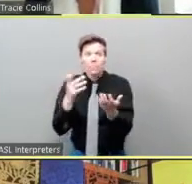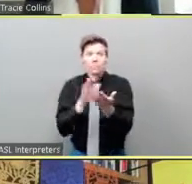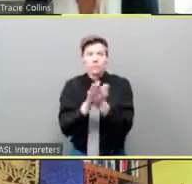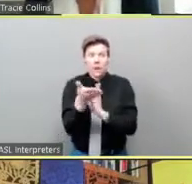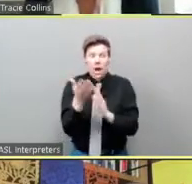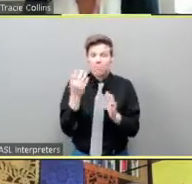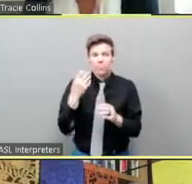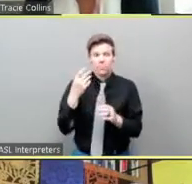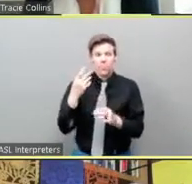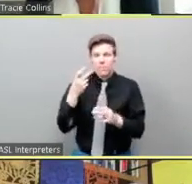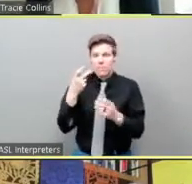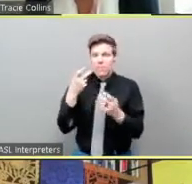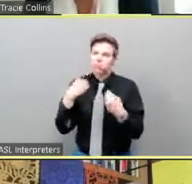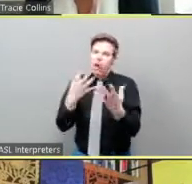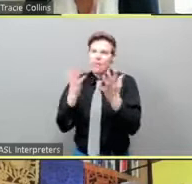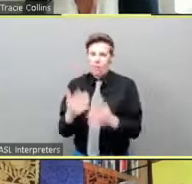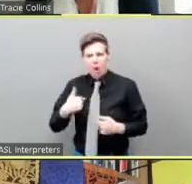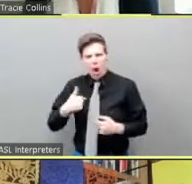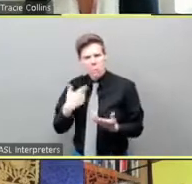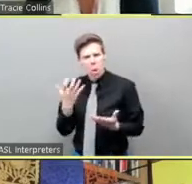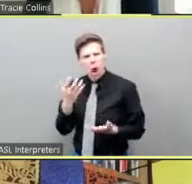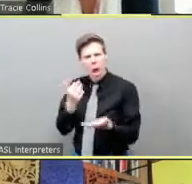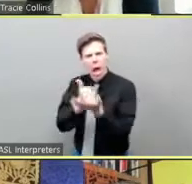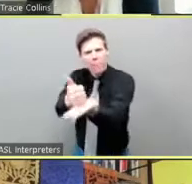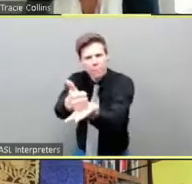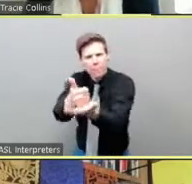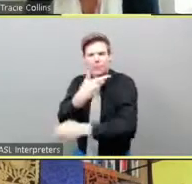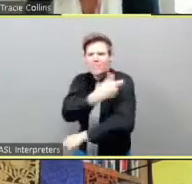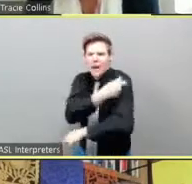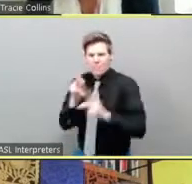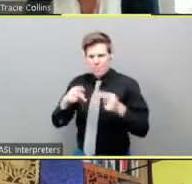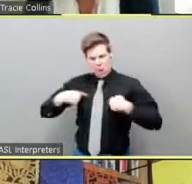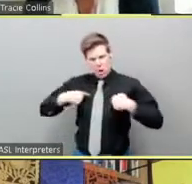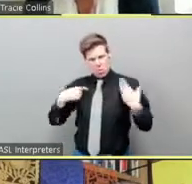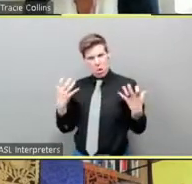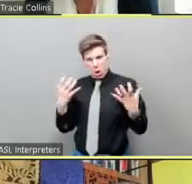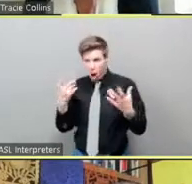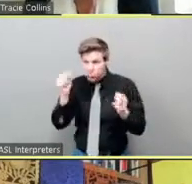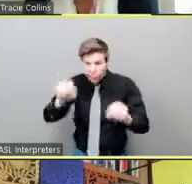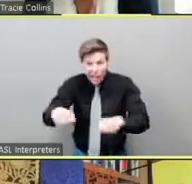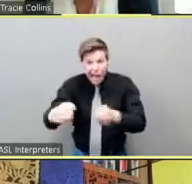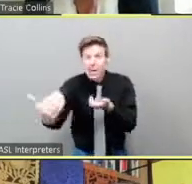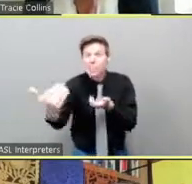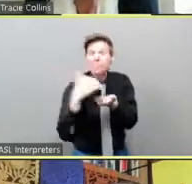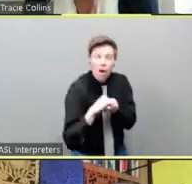This is the link where you would go to to get enrolled to become a COVID-19 vaccine provider.